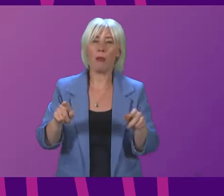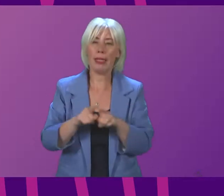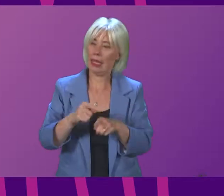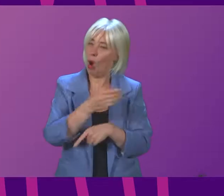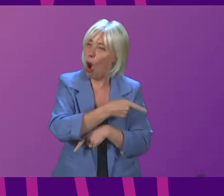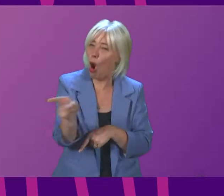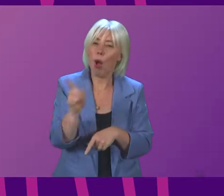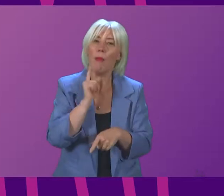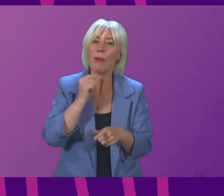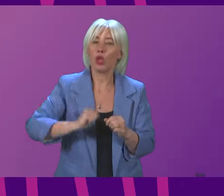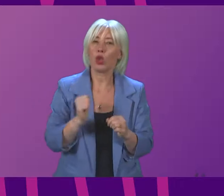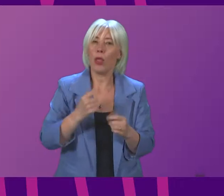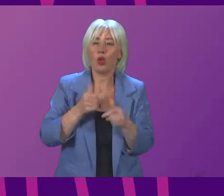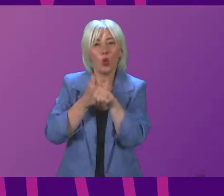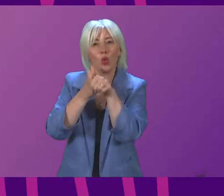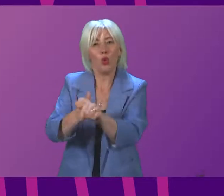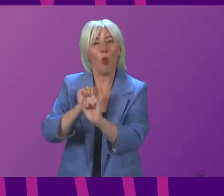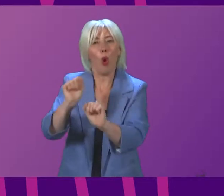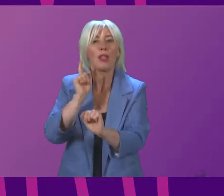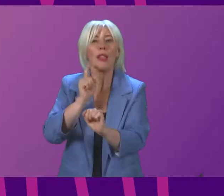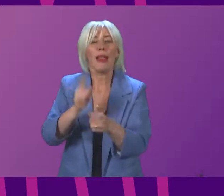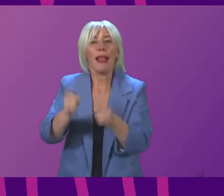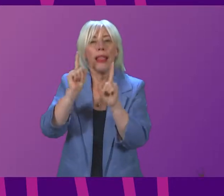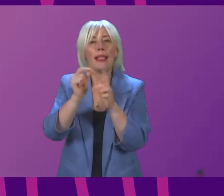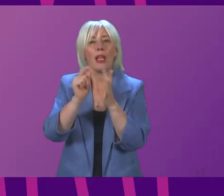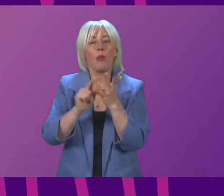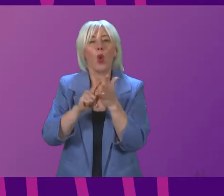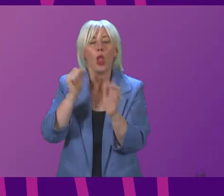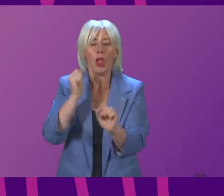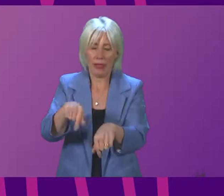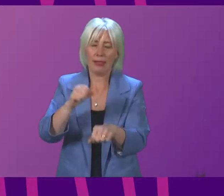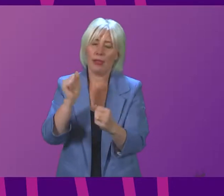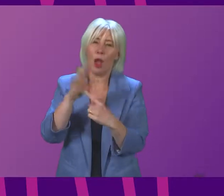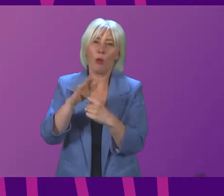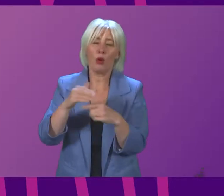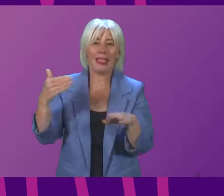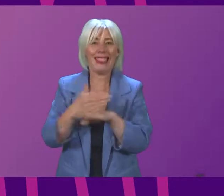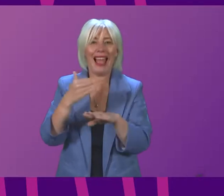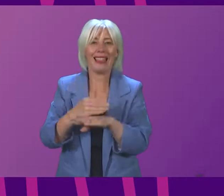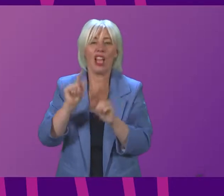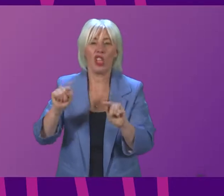to support Lady Poole in this most important task, which she now takes forward on behalf of us all.